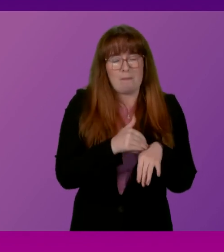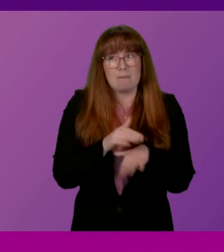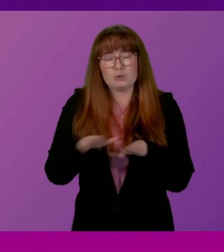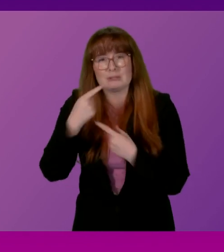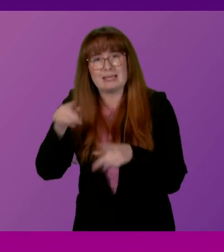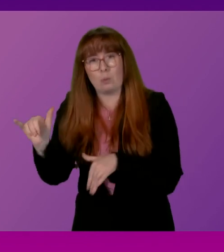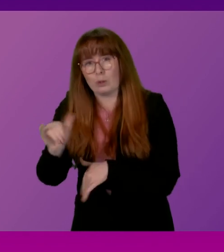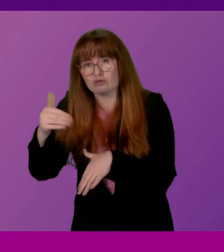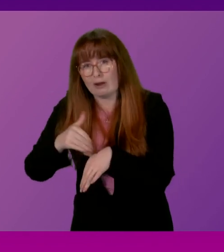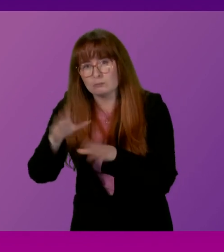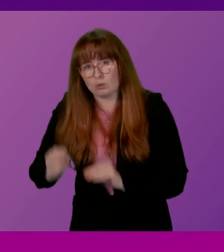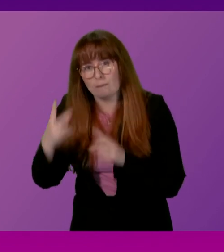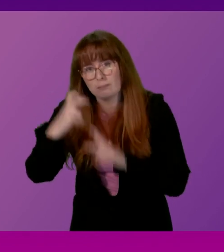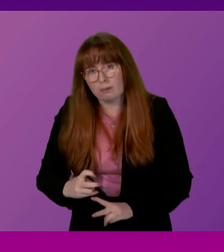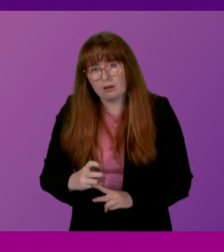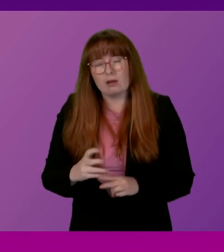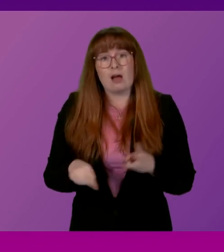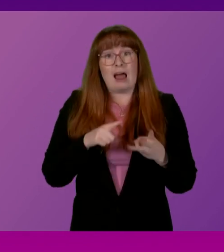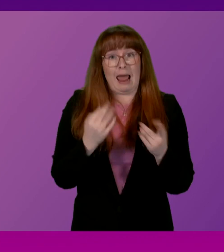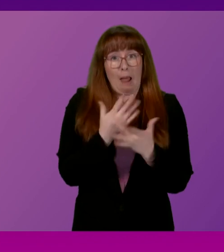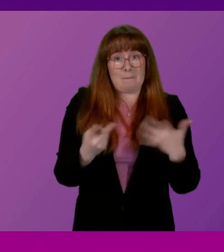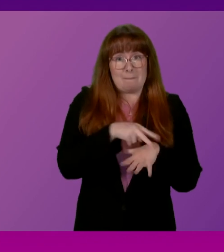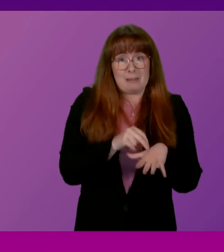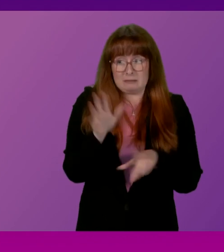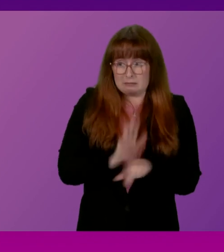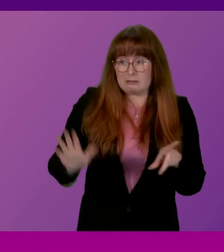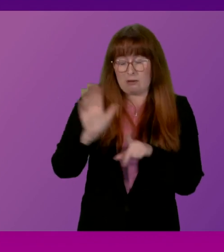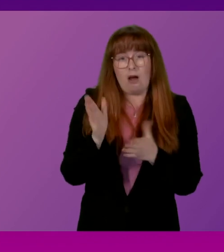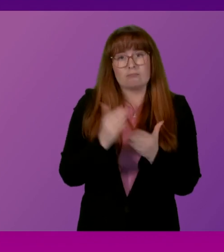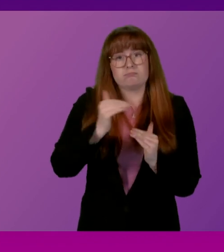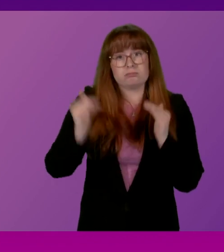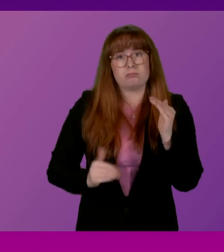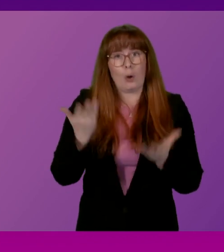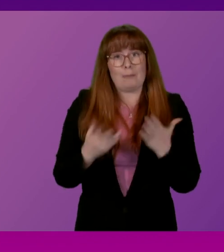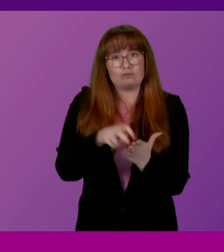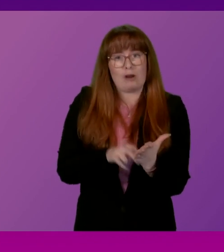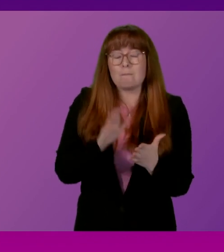He is forcing the police to cut officer numbers to the lowest level on record, but he will not say how low.